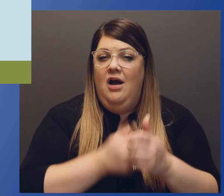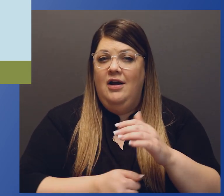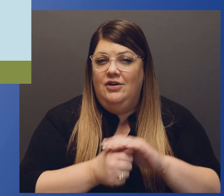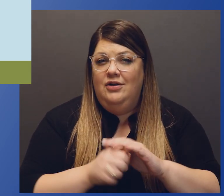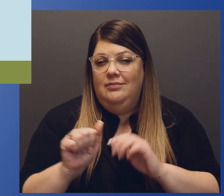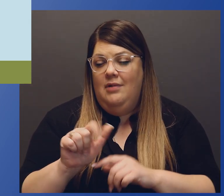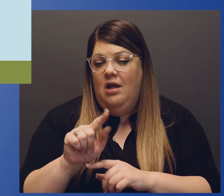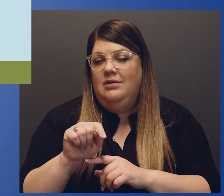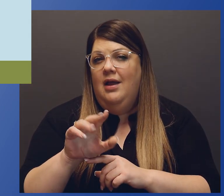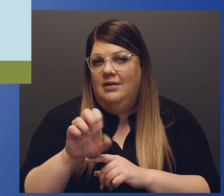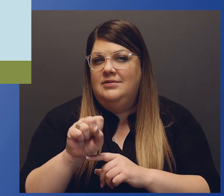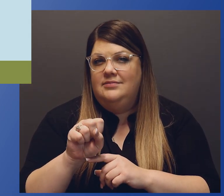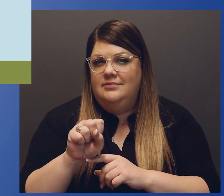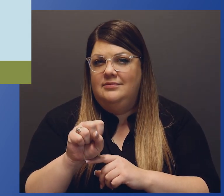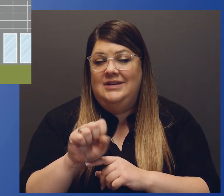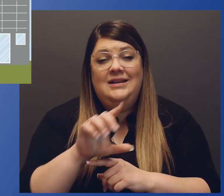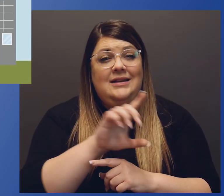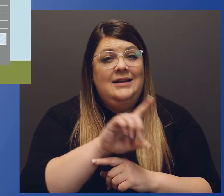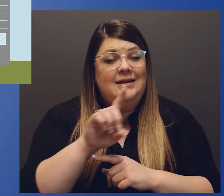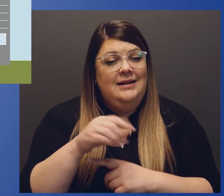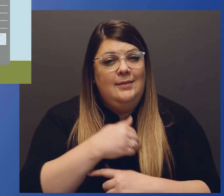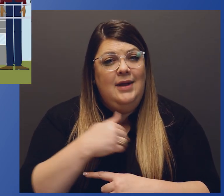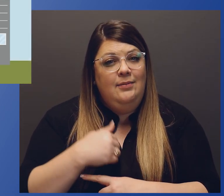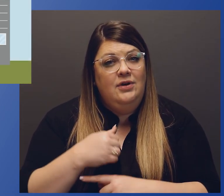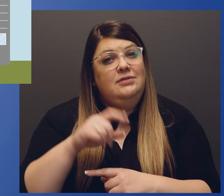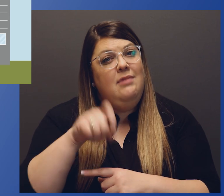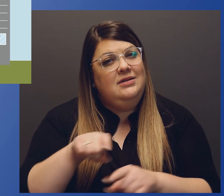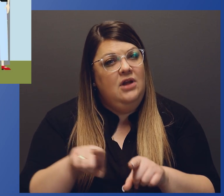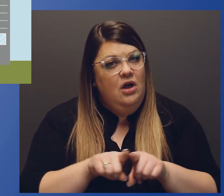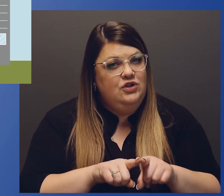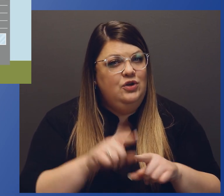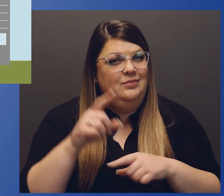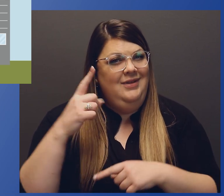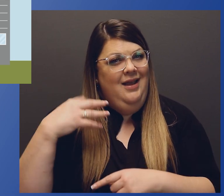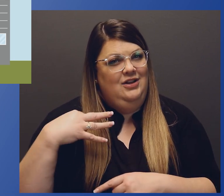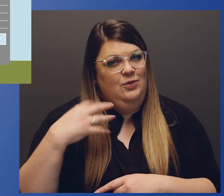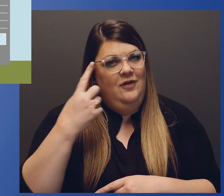to receive these services. You may hear language in DDD from time to time